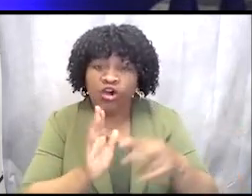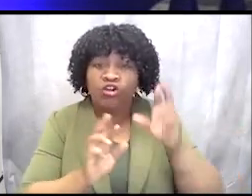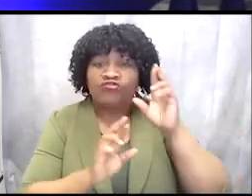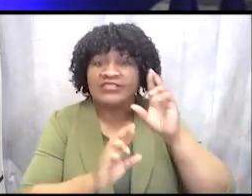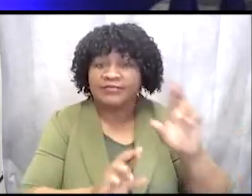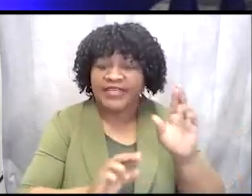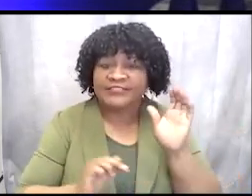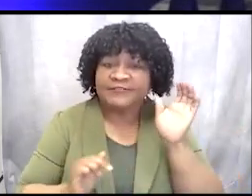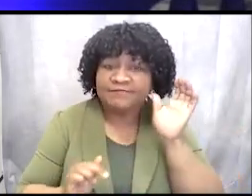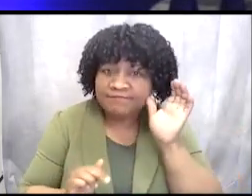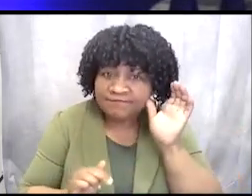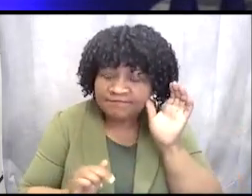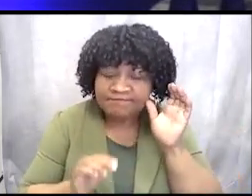to hear what they're saying.